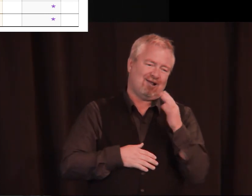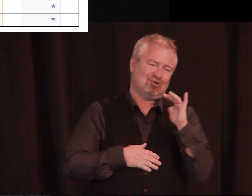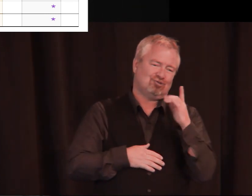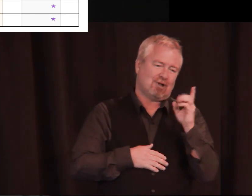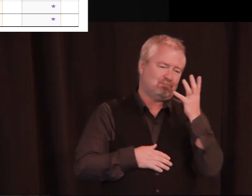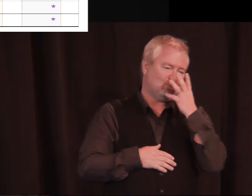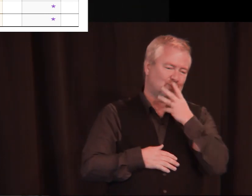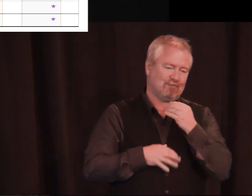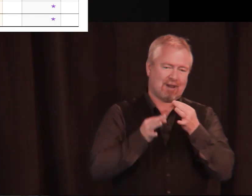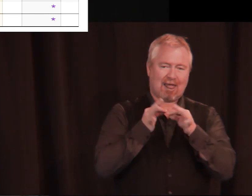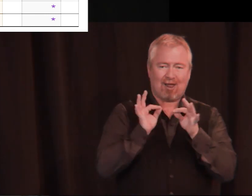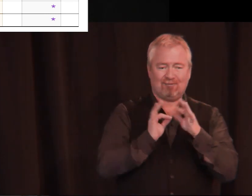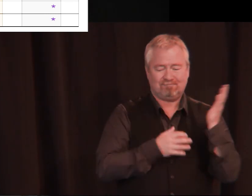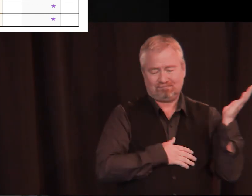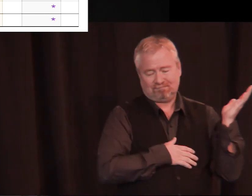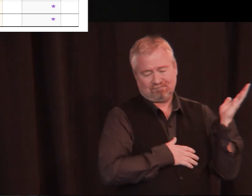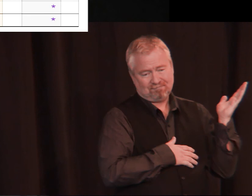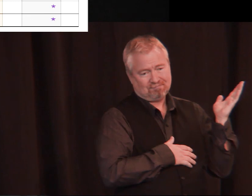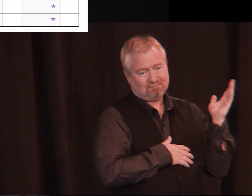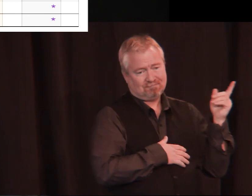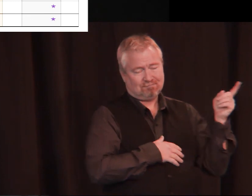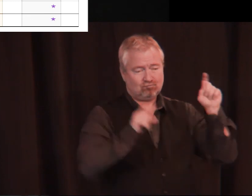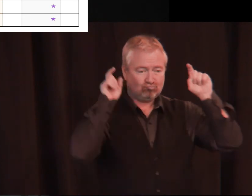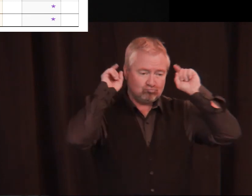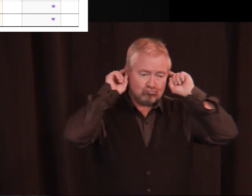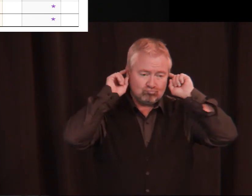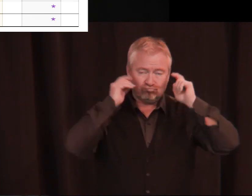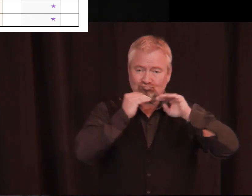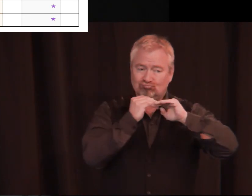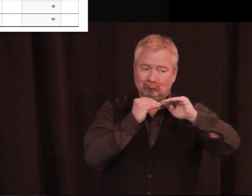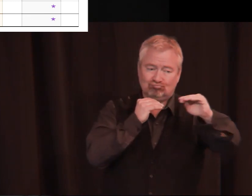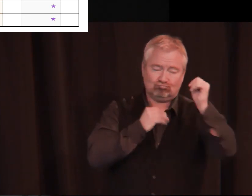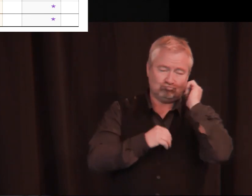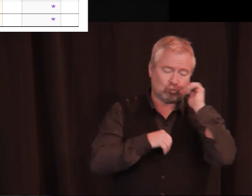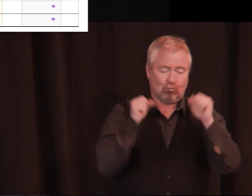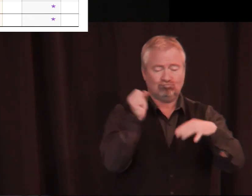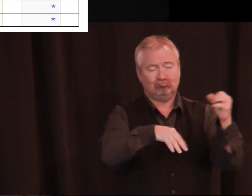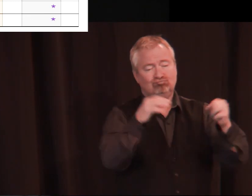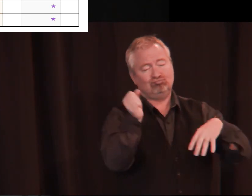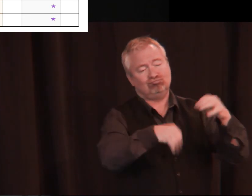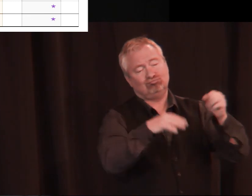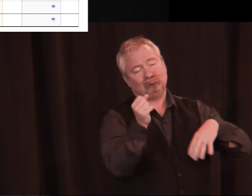she wore the hearing aids consistently, and she ended up, by first grade,